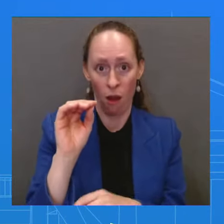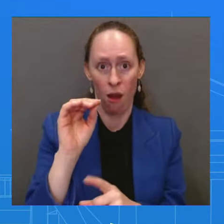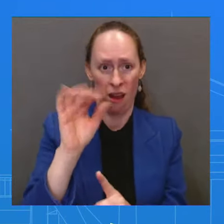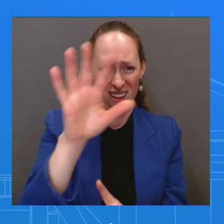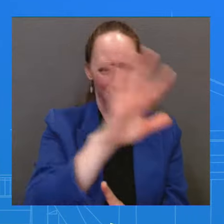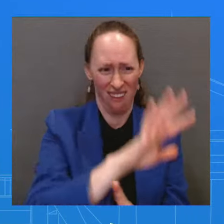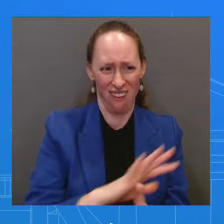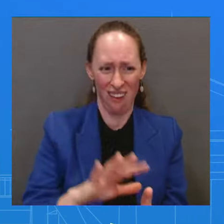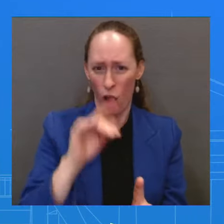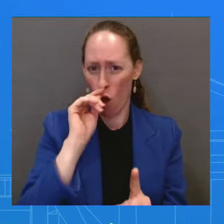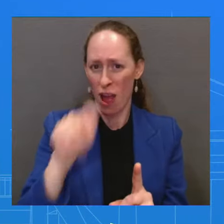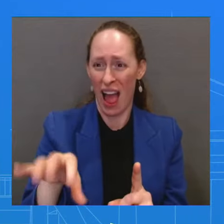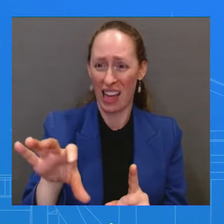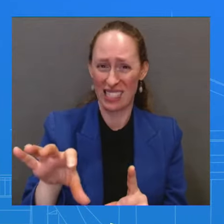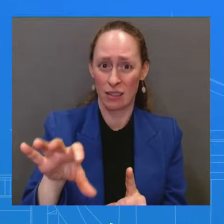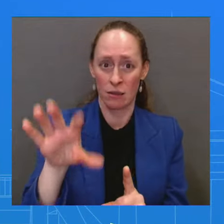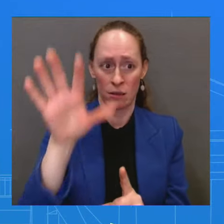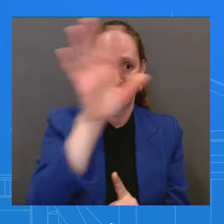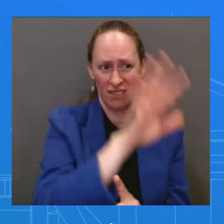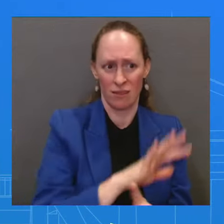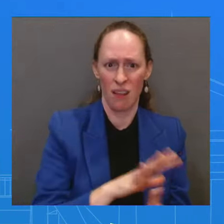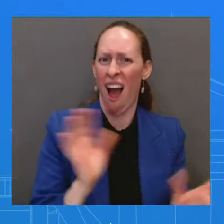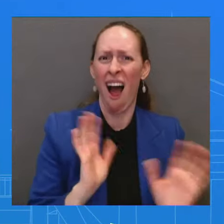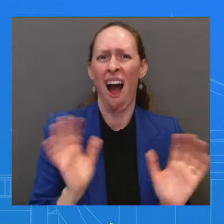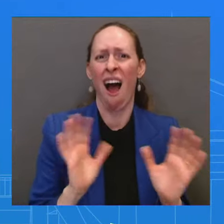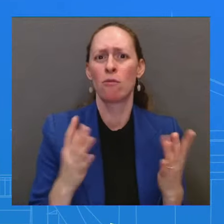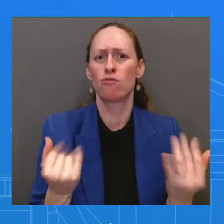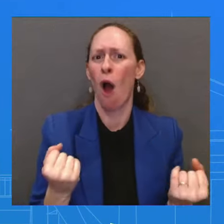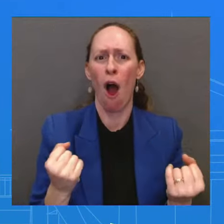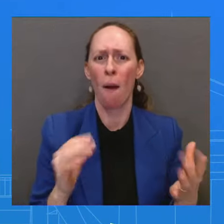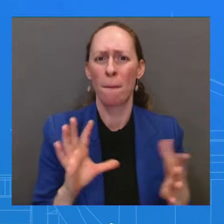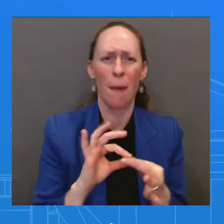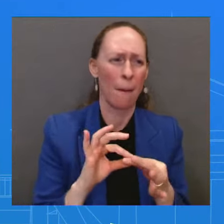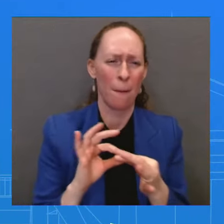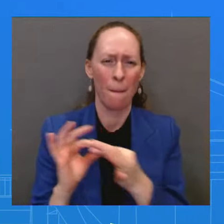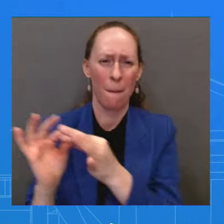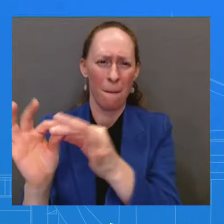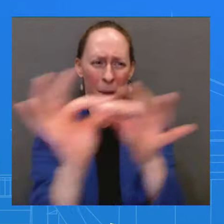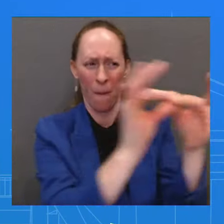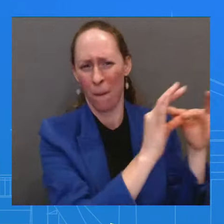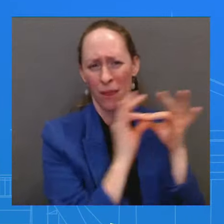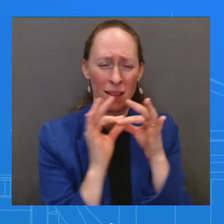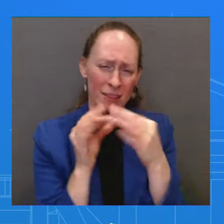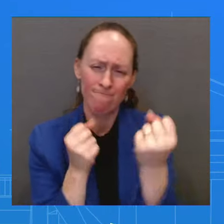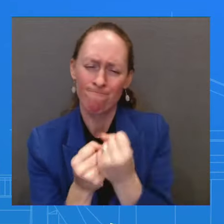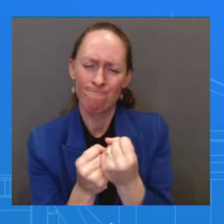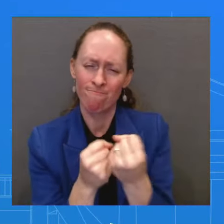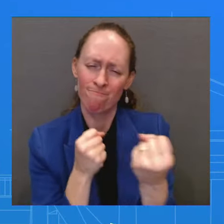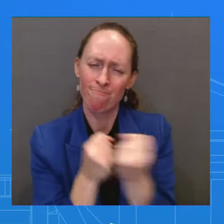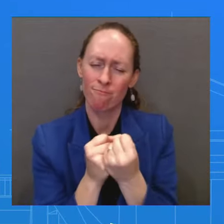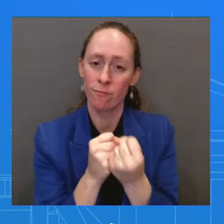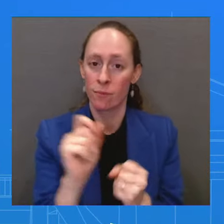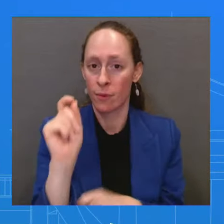It is imp- -- incredibly is important that we do so. And so, the -- again, the cost of doing nothing